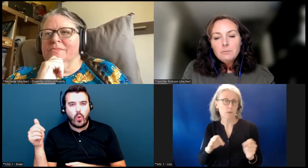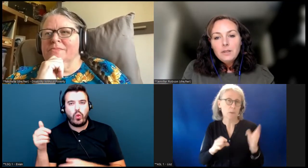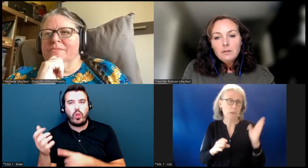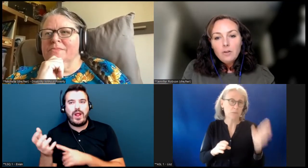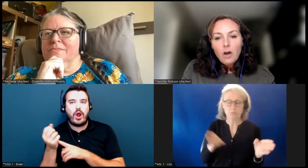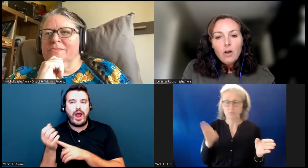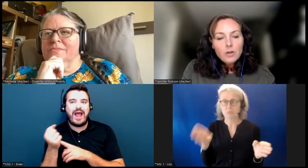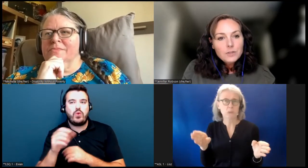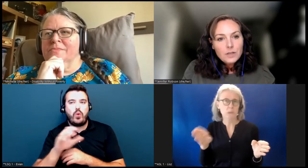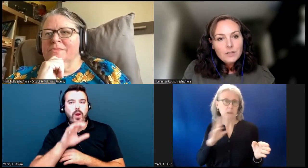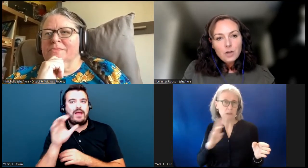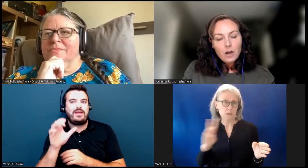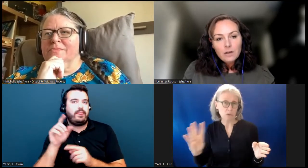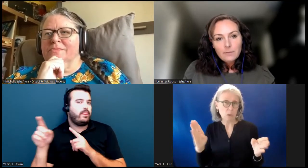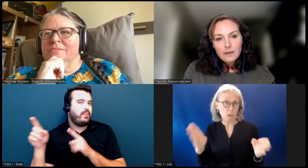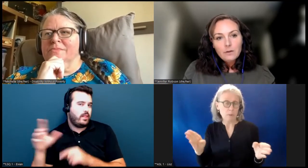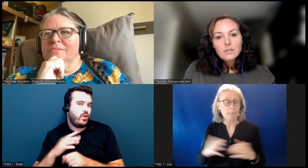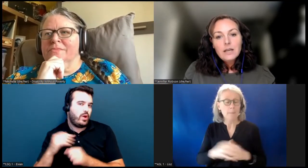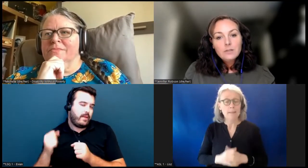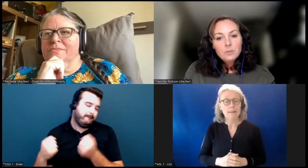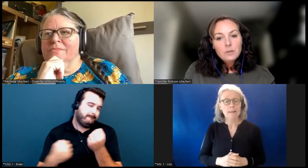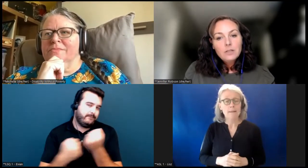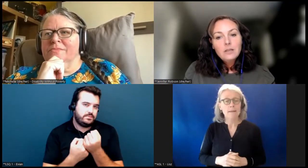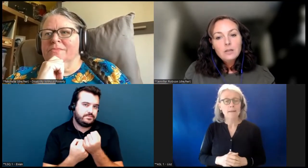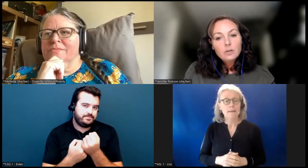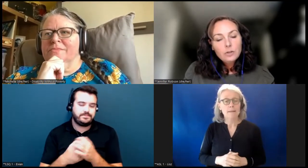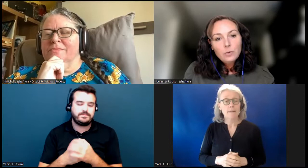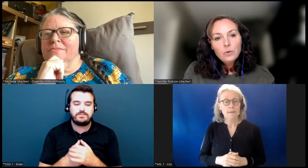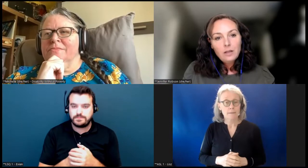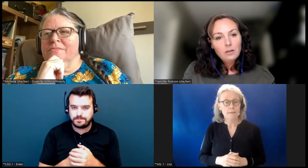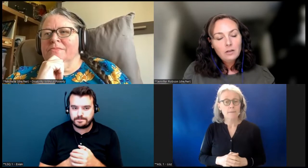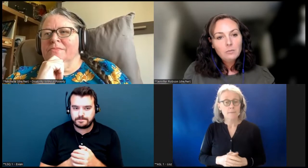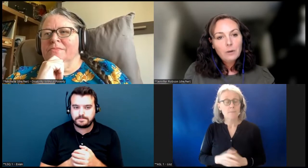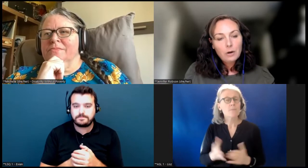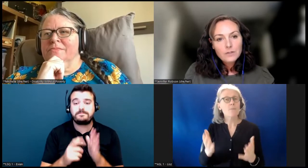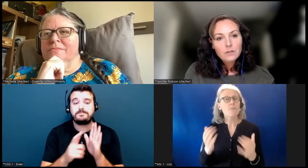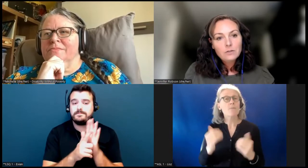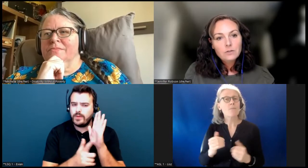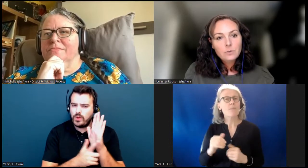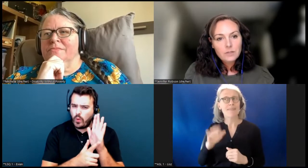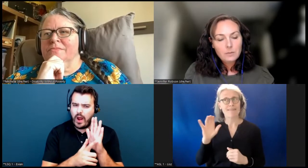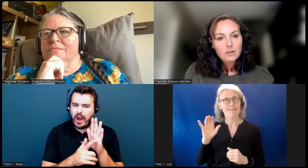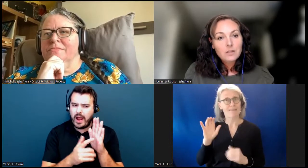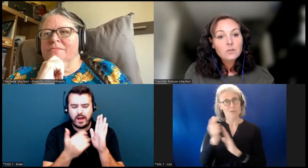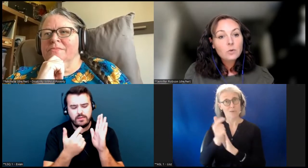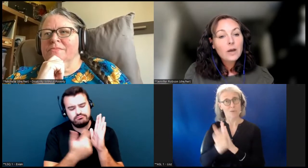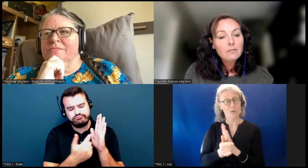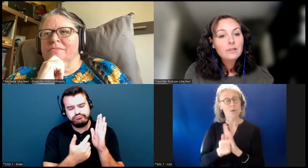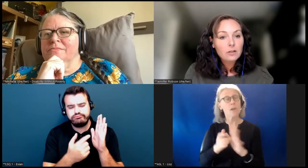THE LAW ALSO DOES TALK ABOUT ELIGIBILITY INCLUDING PERSONS WITH DISABILITIES WHO HAVE A LEGAL